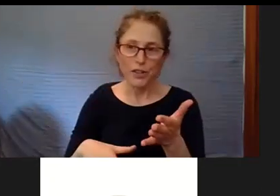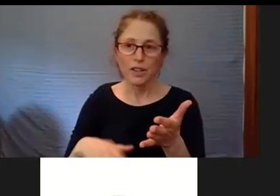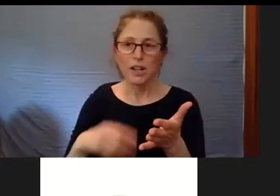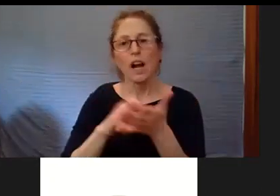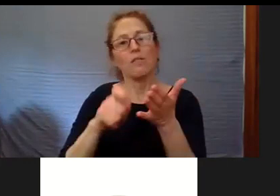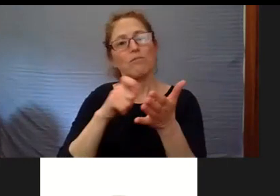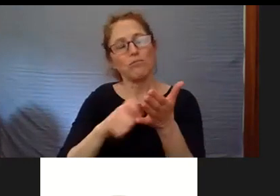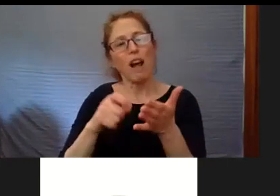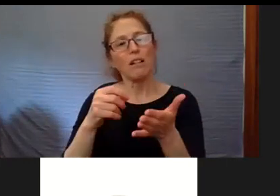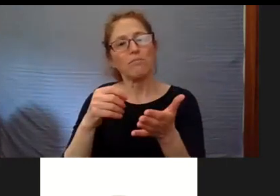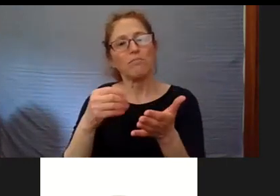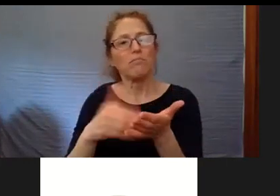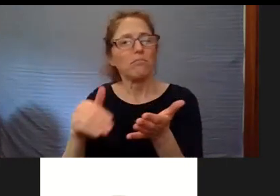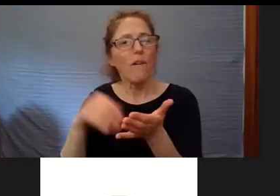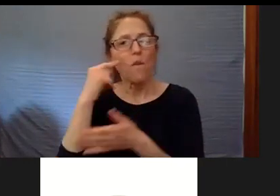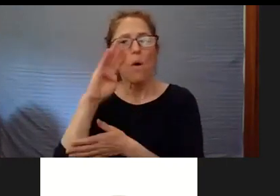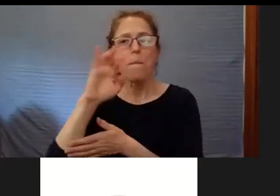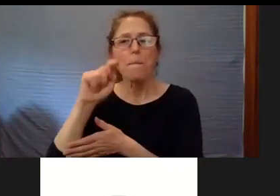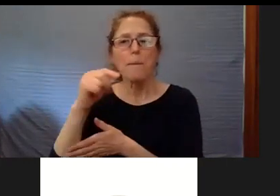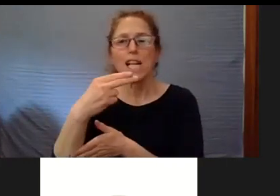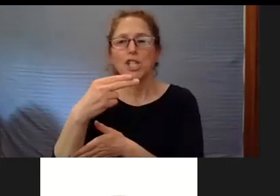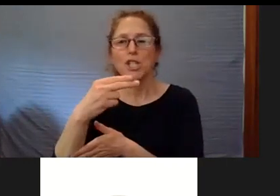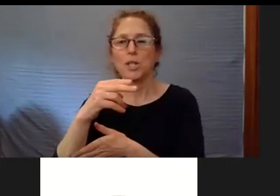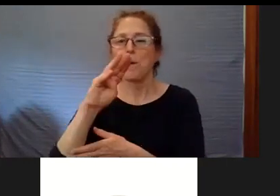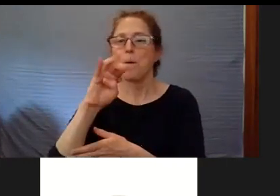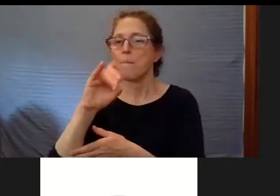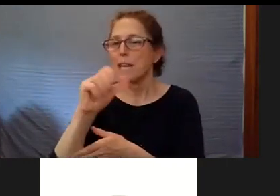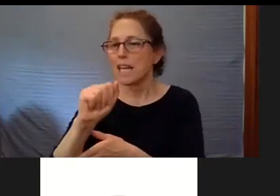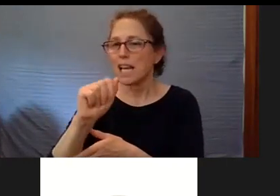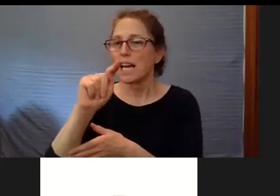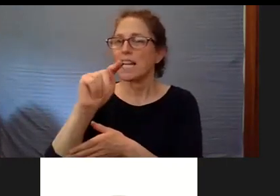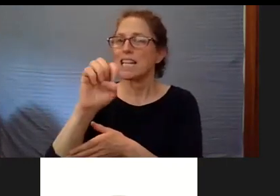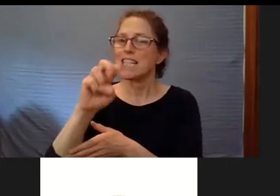I write regularly for Bitch media, Teen Vogue, Washington Post